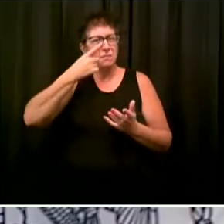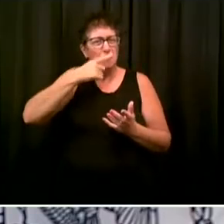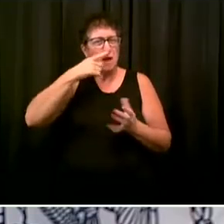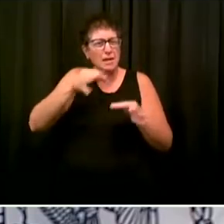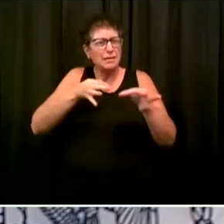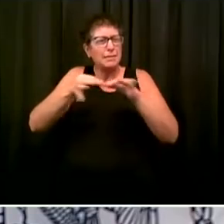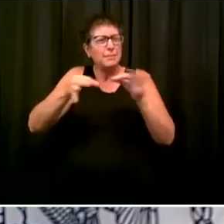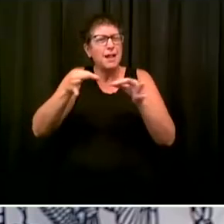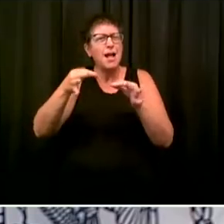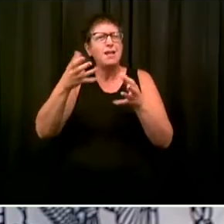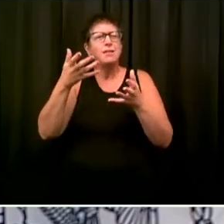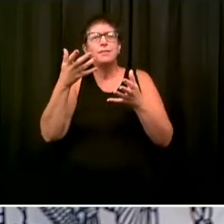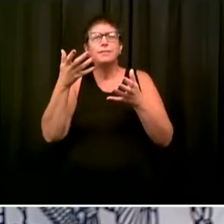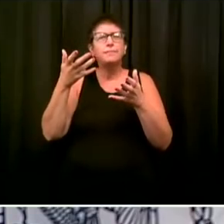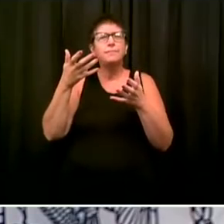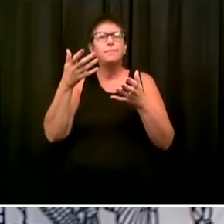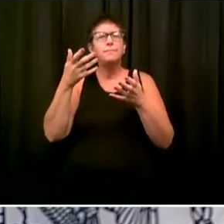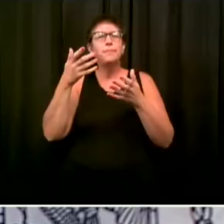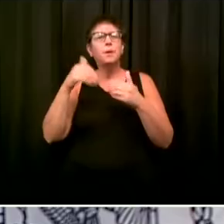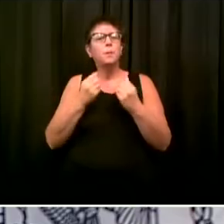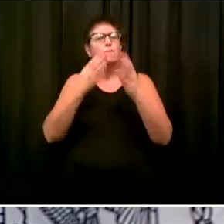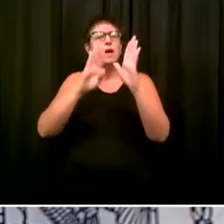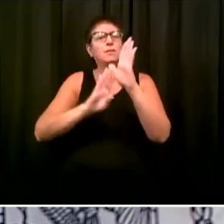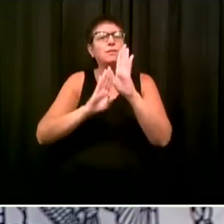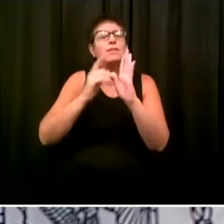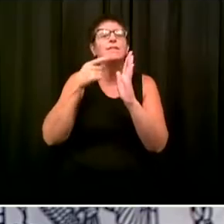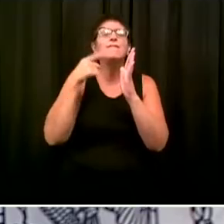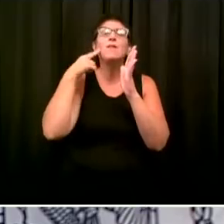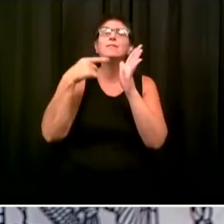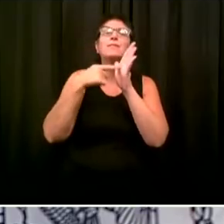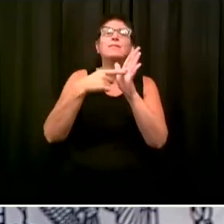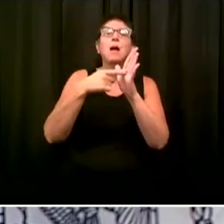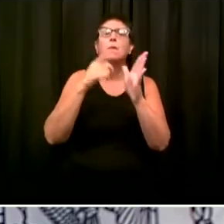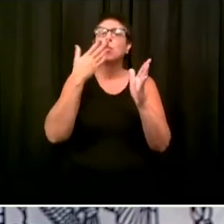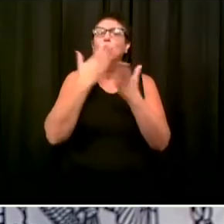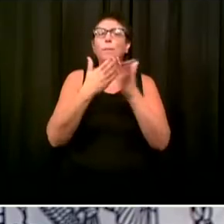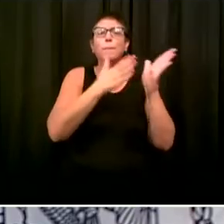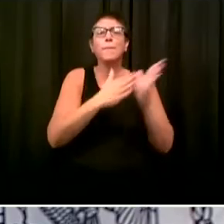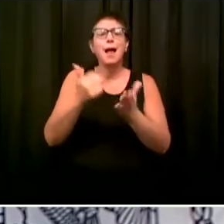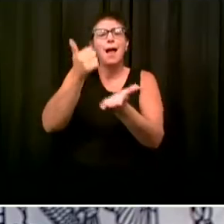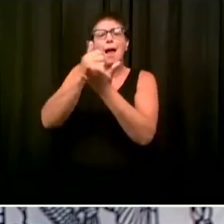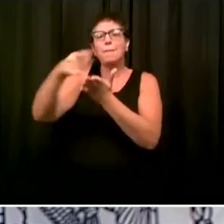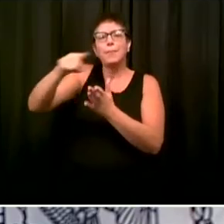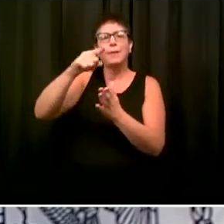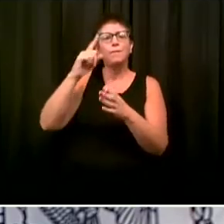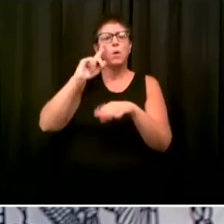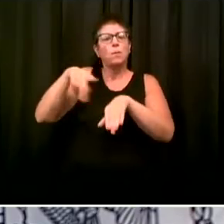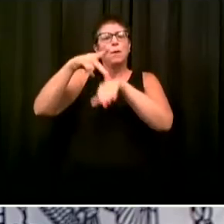IDEA OF WHAT IT MIGHT LOOK LIKE, FOR EXAMPLE A SCHOOL OR ACROSS THE STREET FROM A CITY PAK,R SCHOOL ADJACENT TO REPLACE STREET,